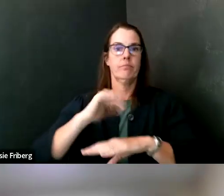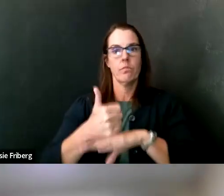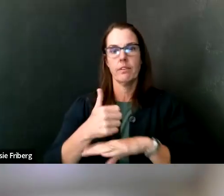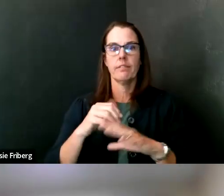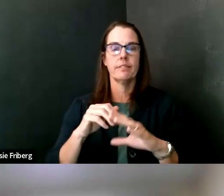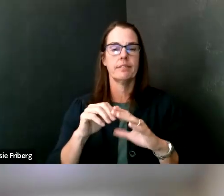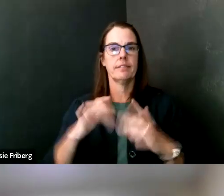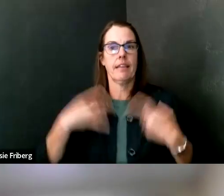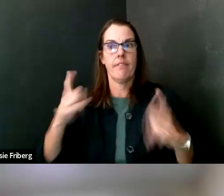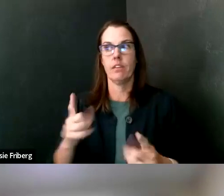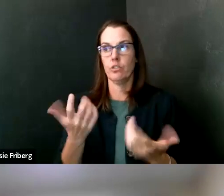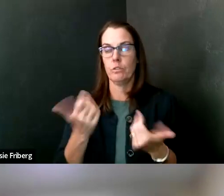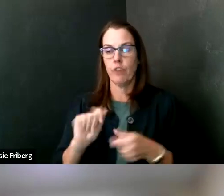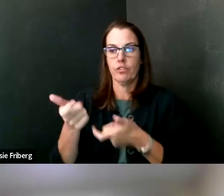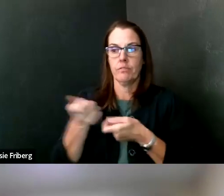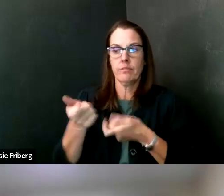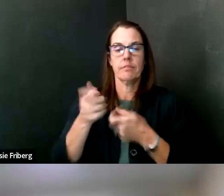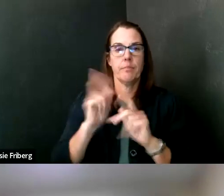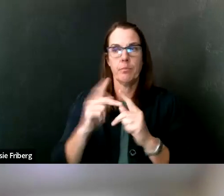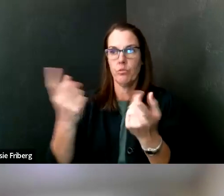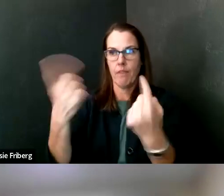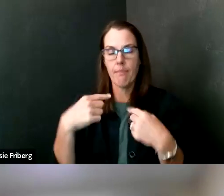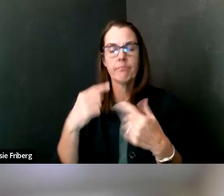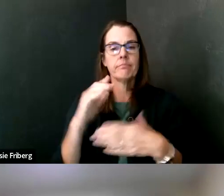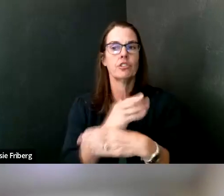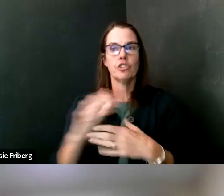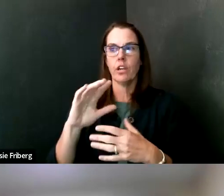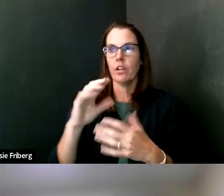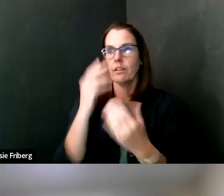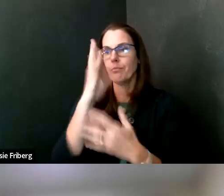people to come out and share information about their experience or just learn about the work